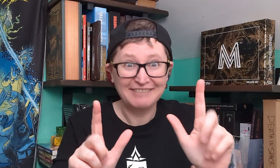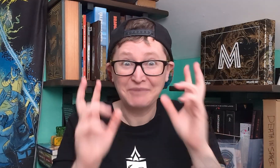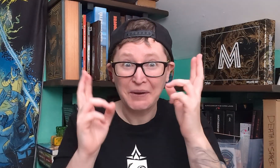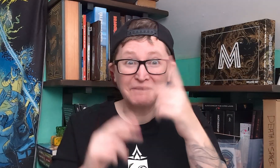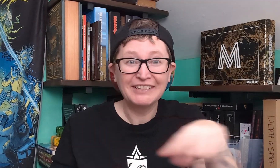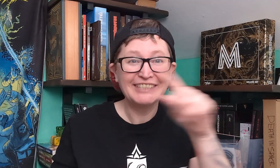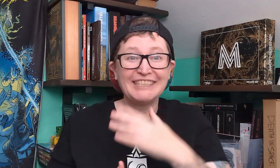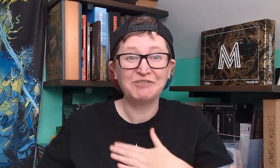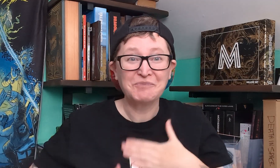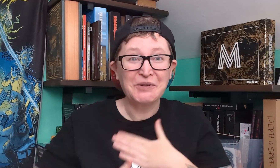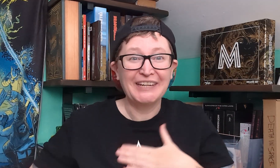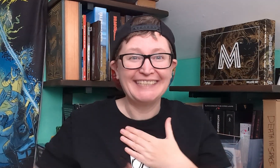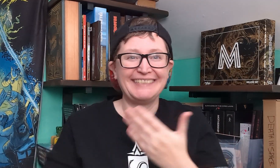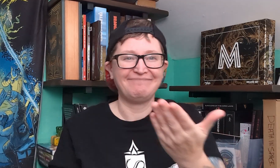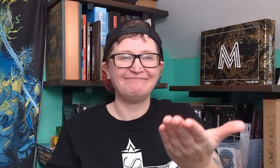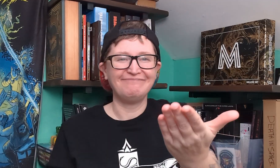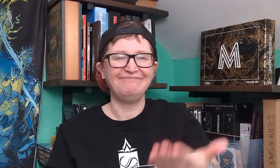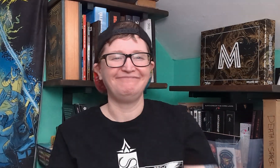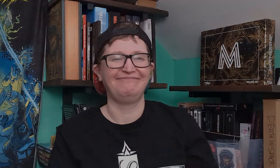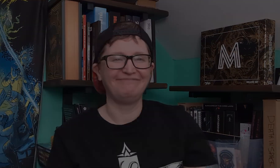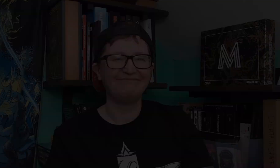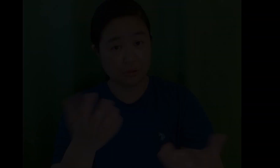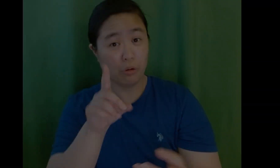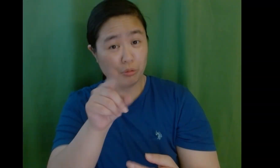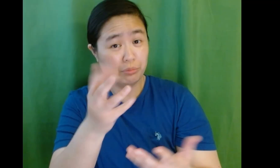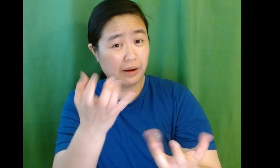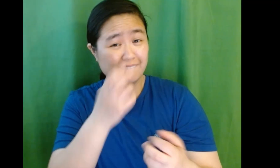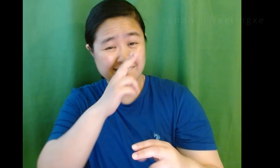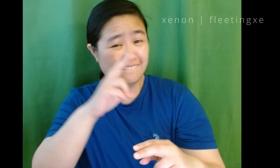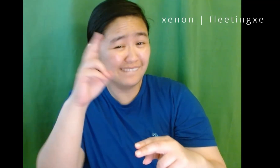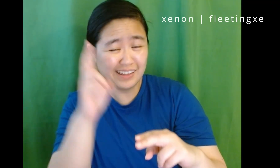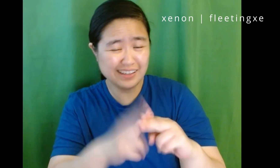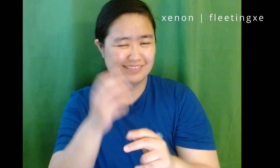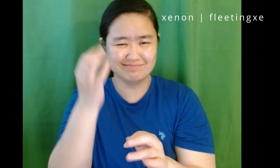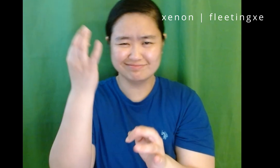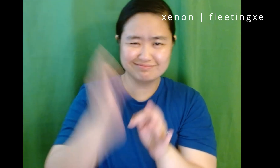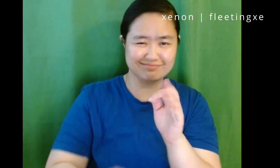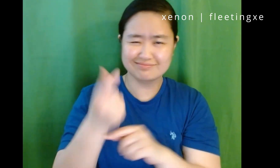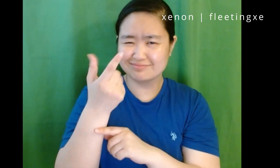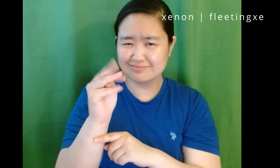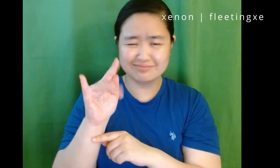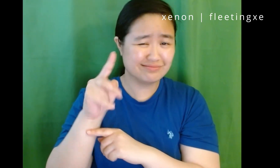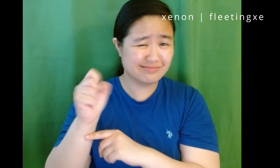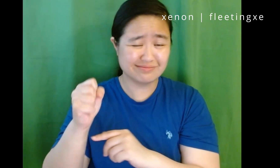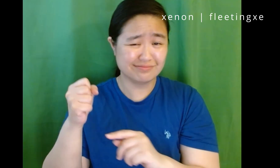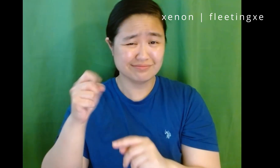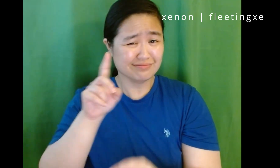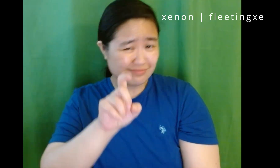Hope you all will enjoy! Do you want some fun, bite-sized GM tips?